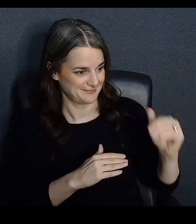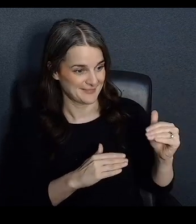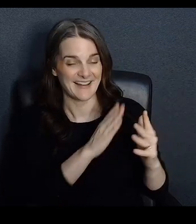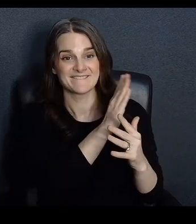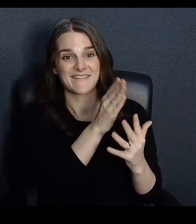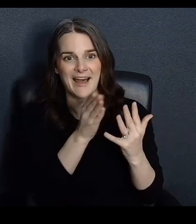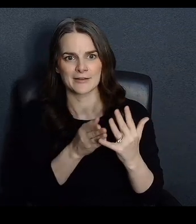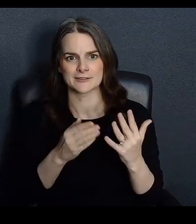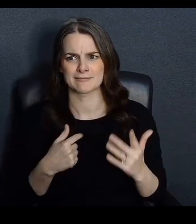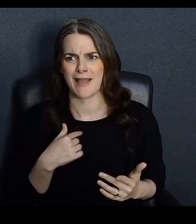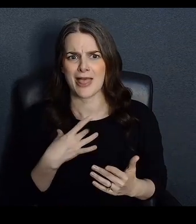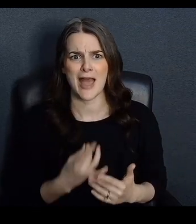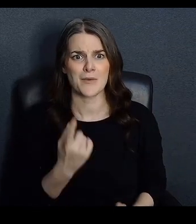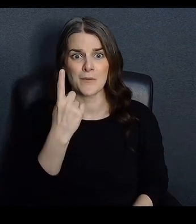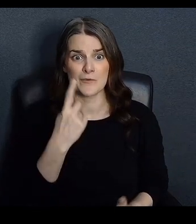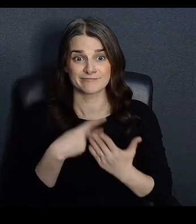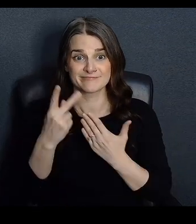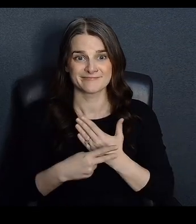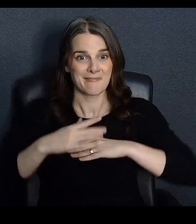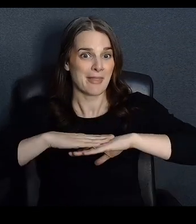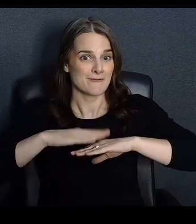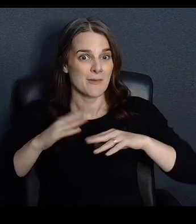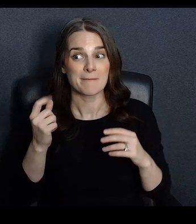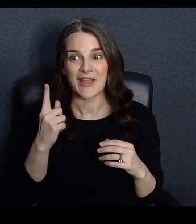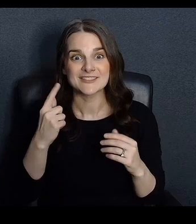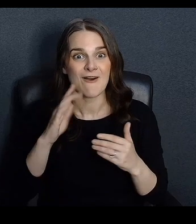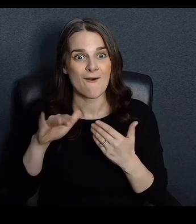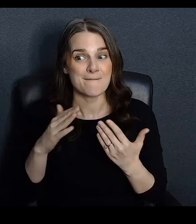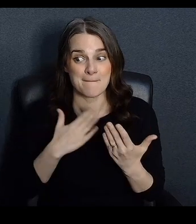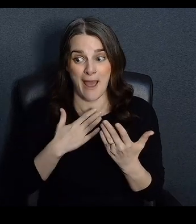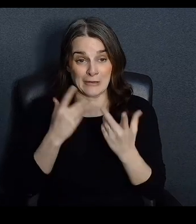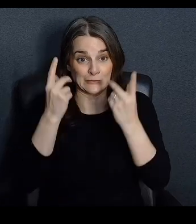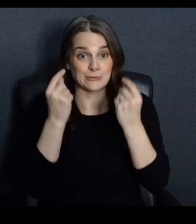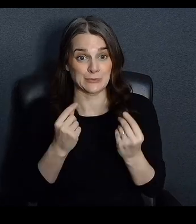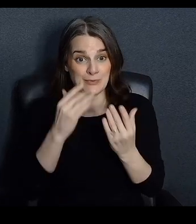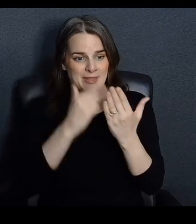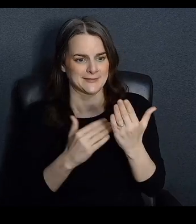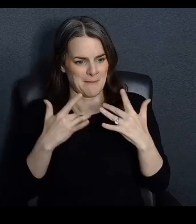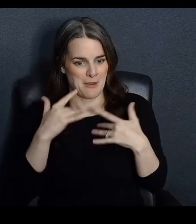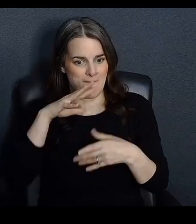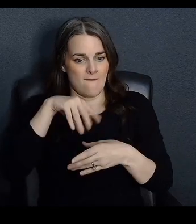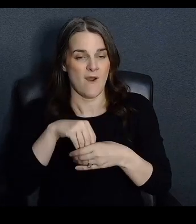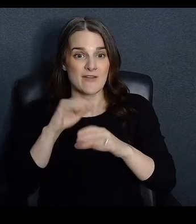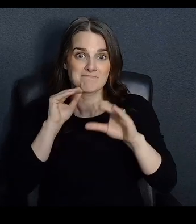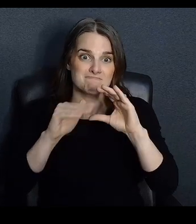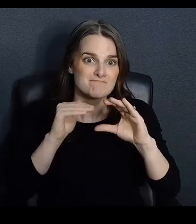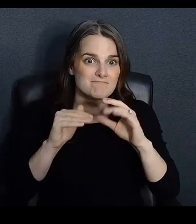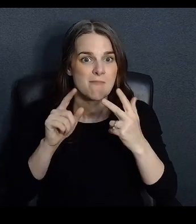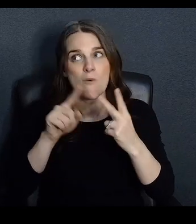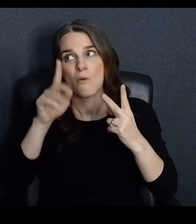on one platform, because a lot of my to-do list involves things like sending emails to people or creating files.